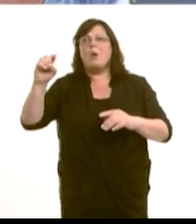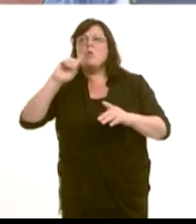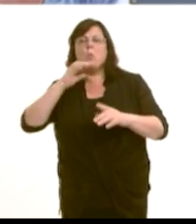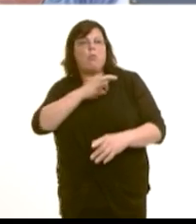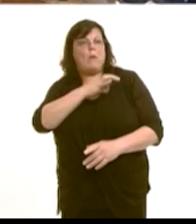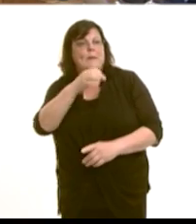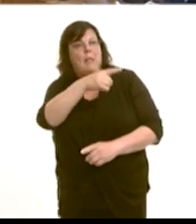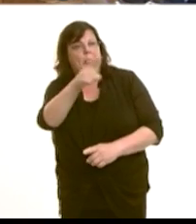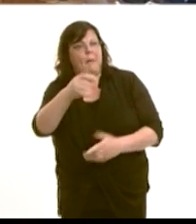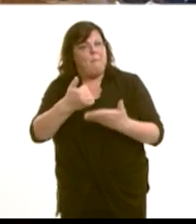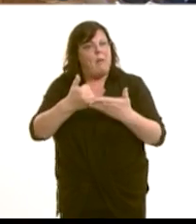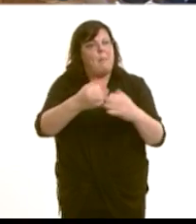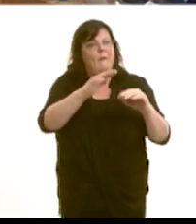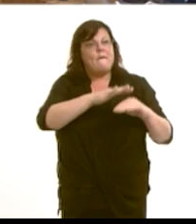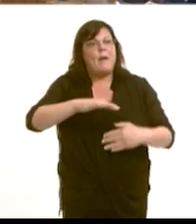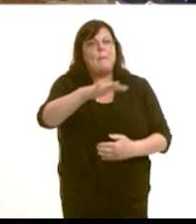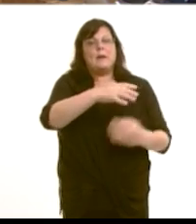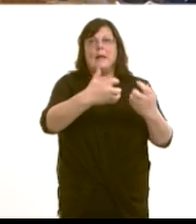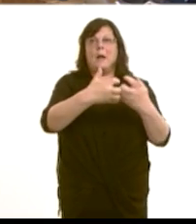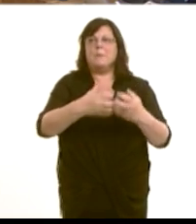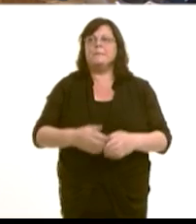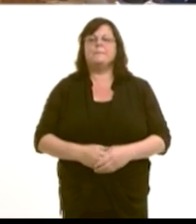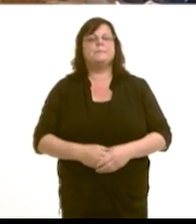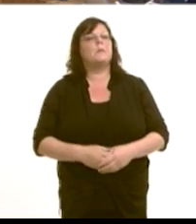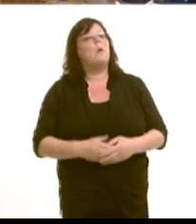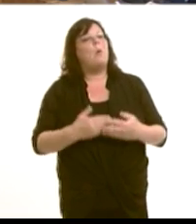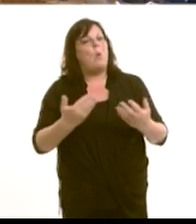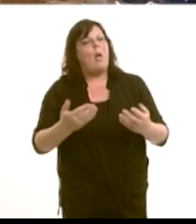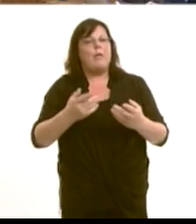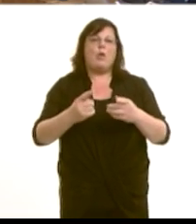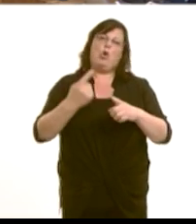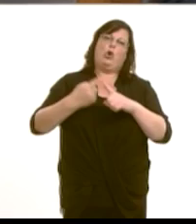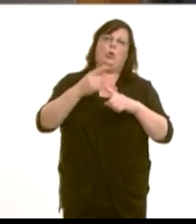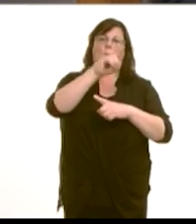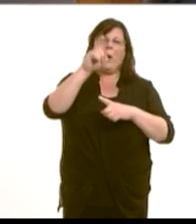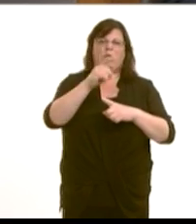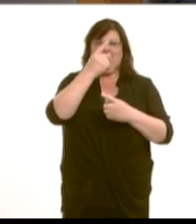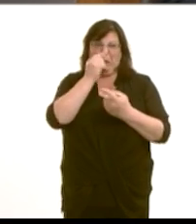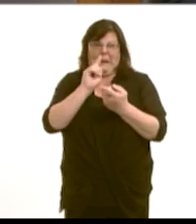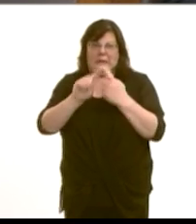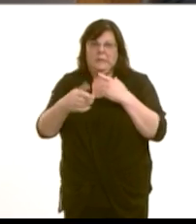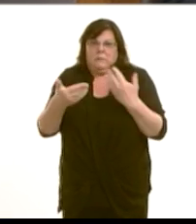Carwyn Jones: In a way, that gives me the opportunity to answer the urgent question now, which Iím happy to do.